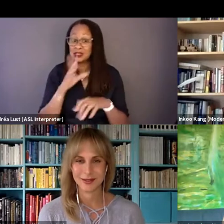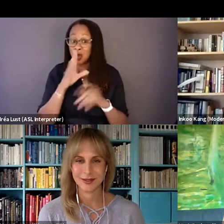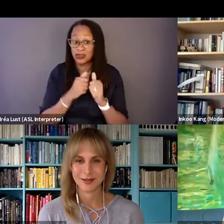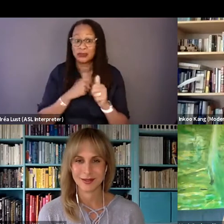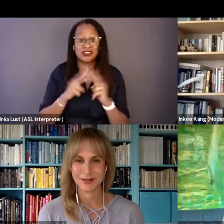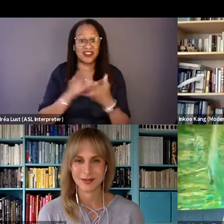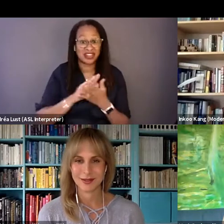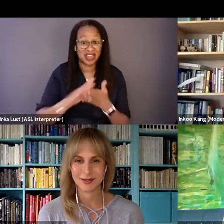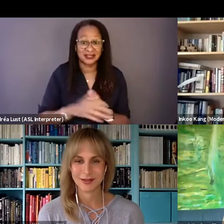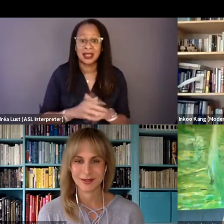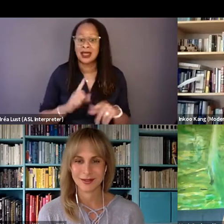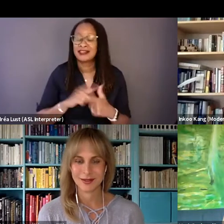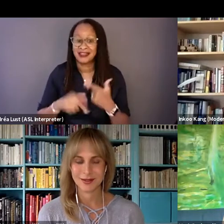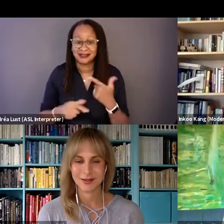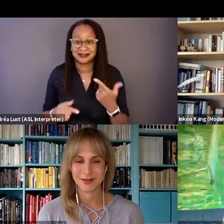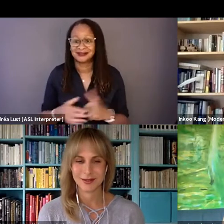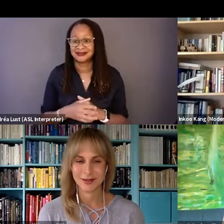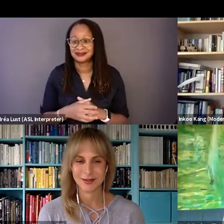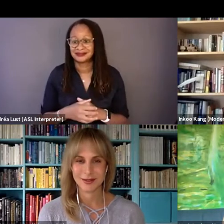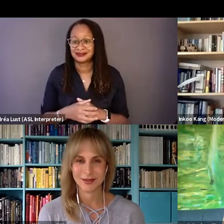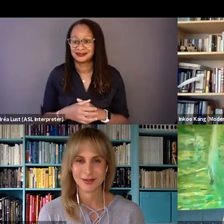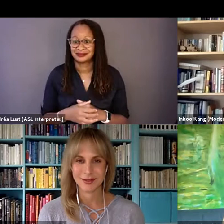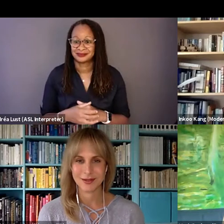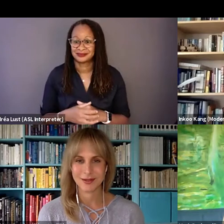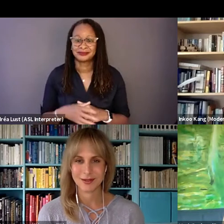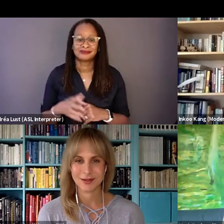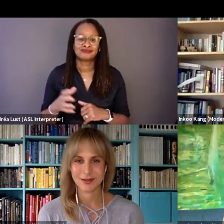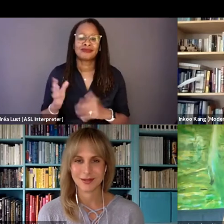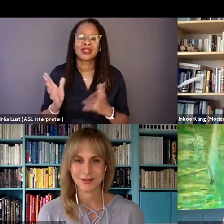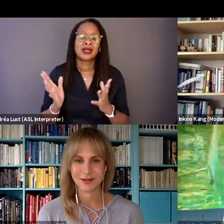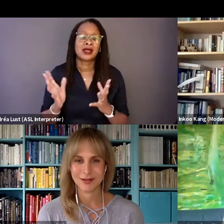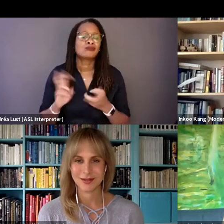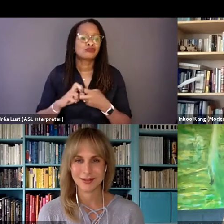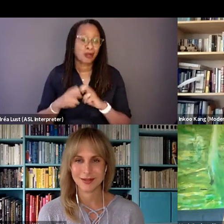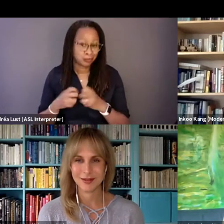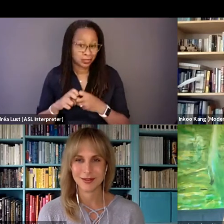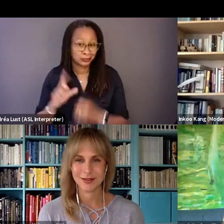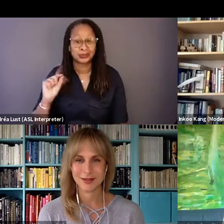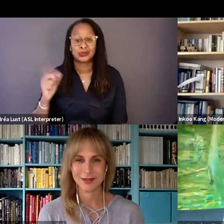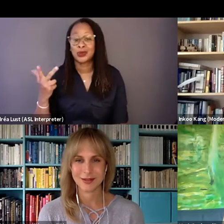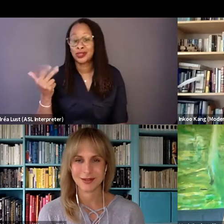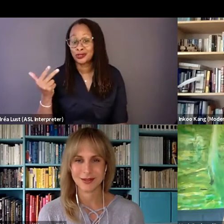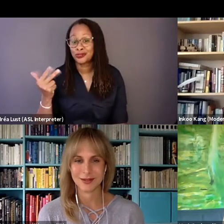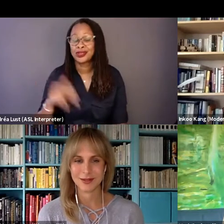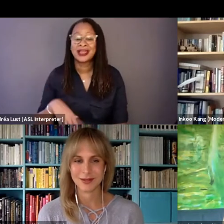But then there was, we'll just say complications in 2013, and then we didn't talk for a couple years.